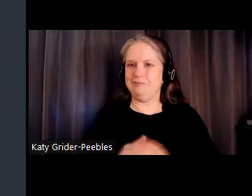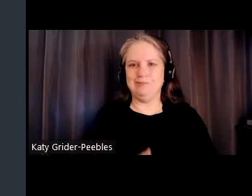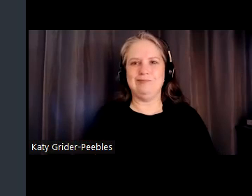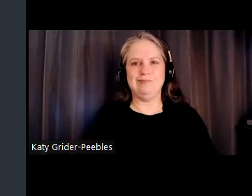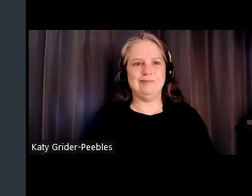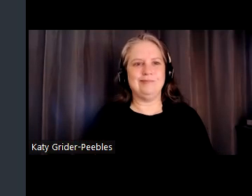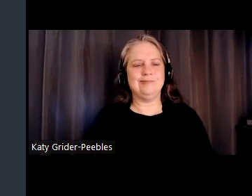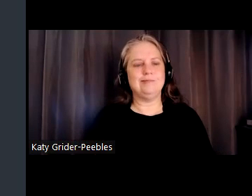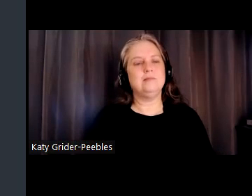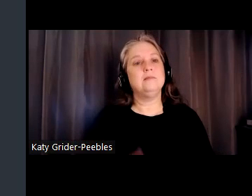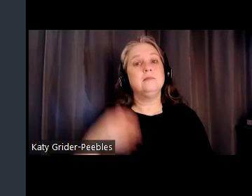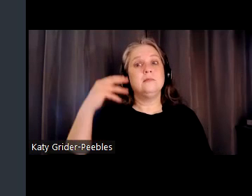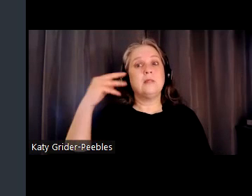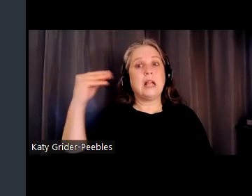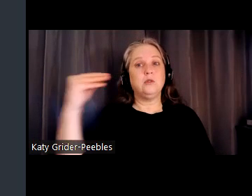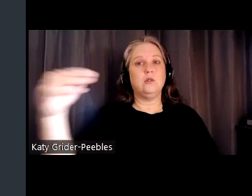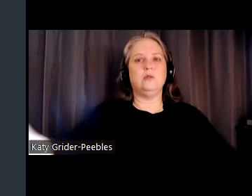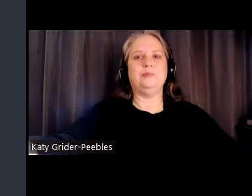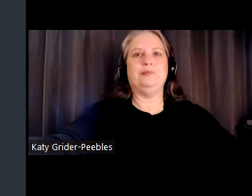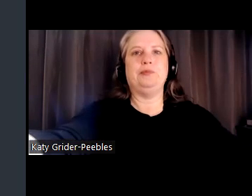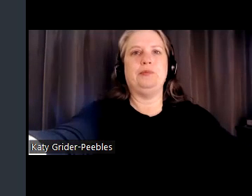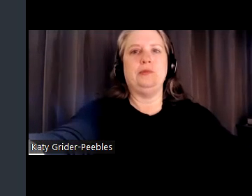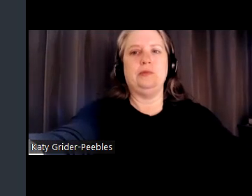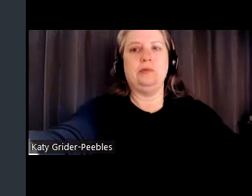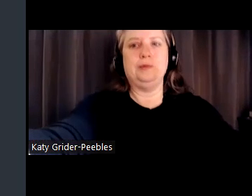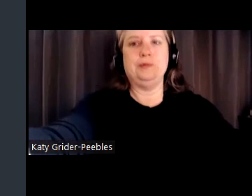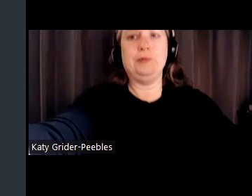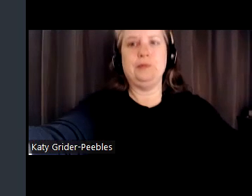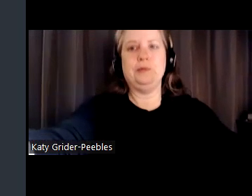External factors are things like